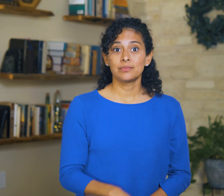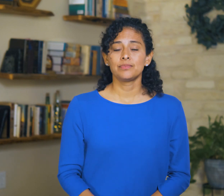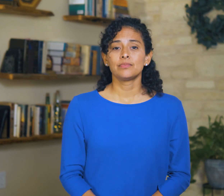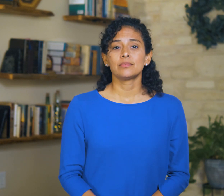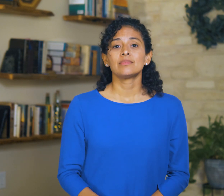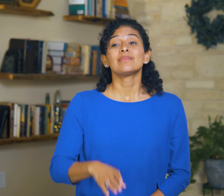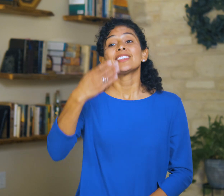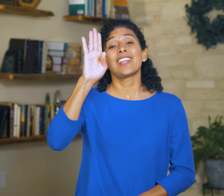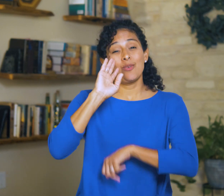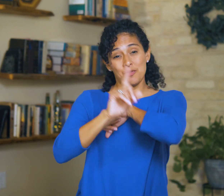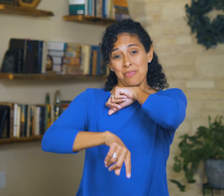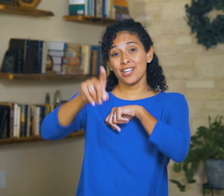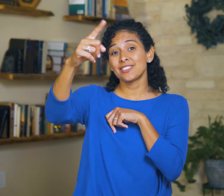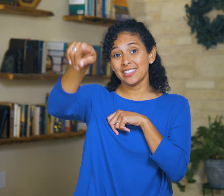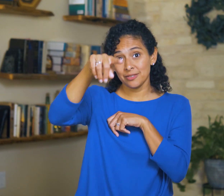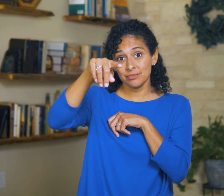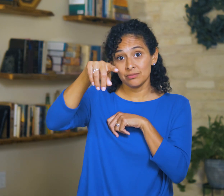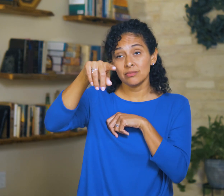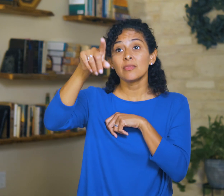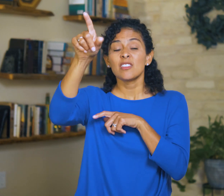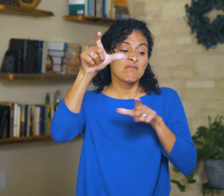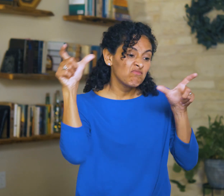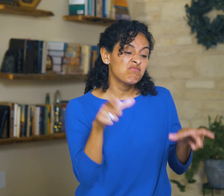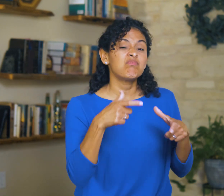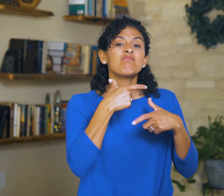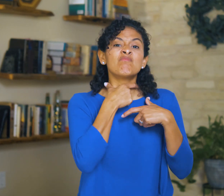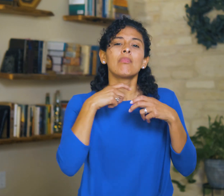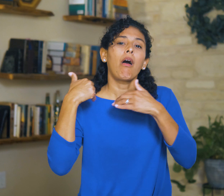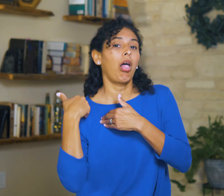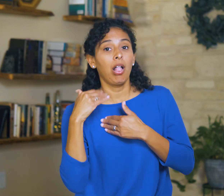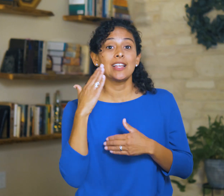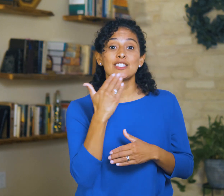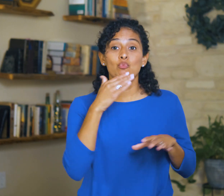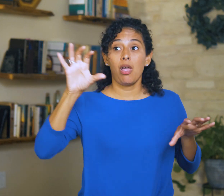God will punish them and the yoke they’ve placed on Israel